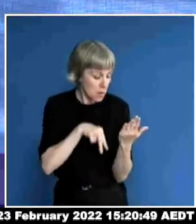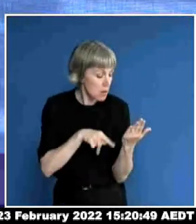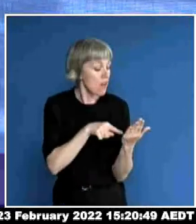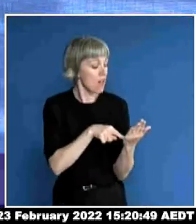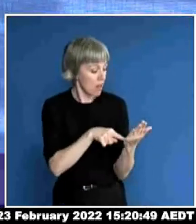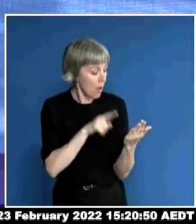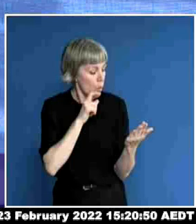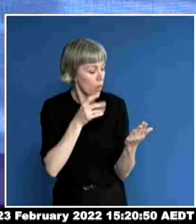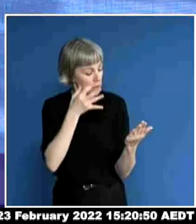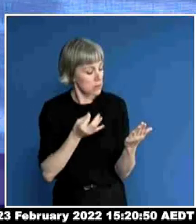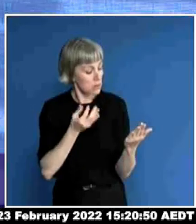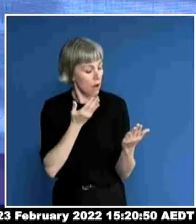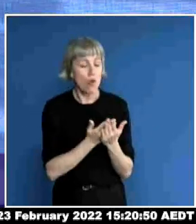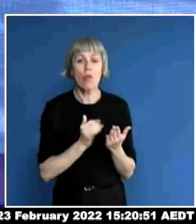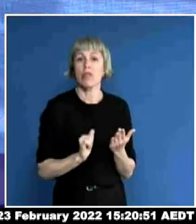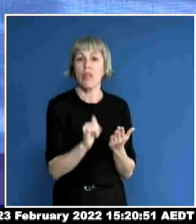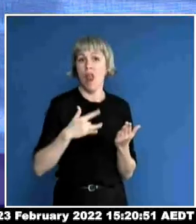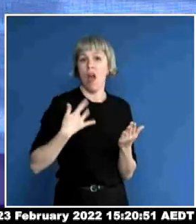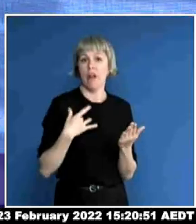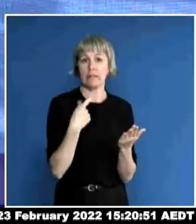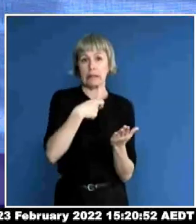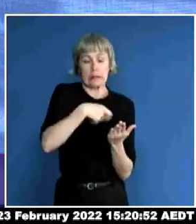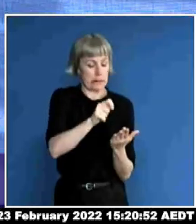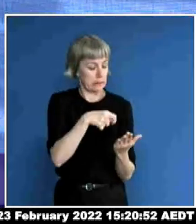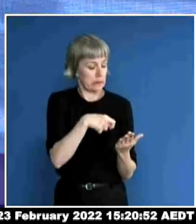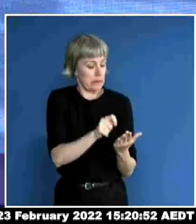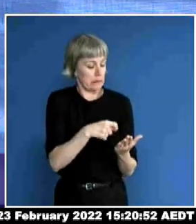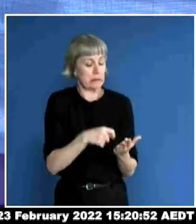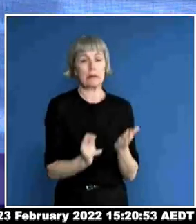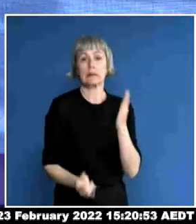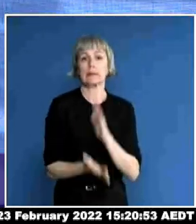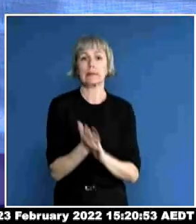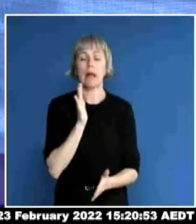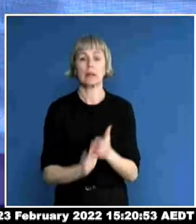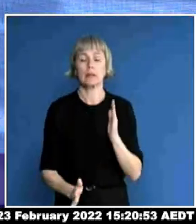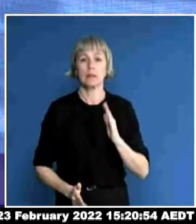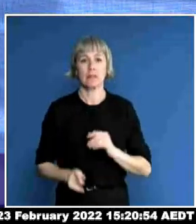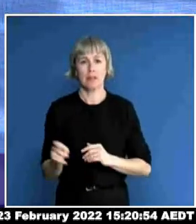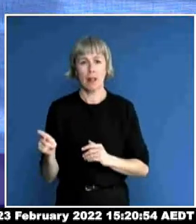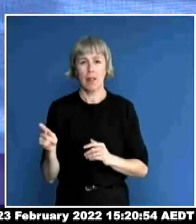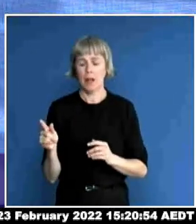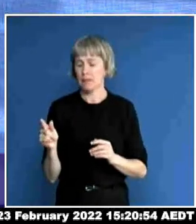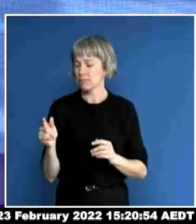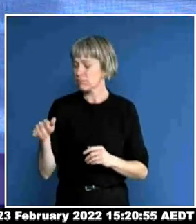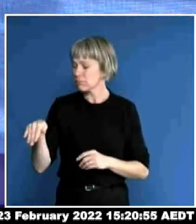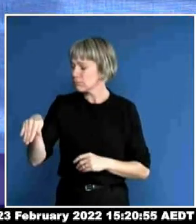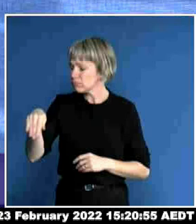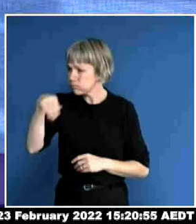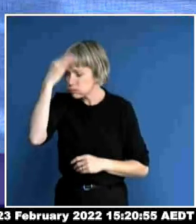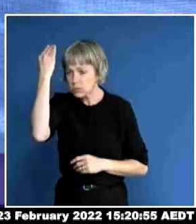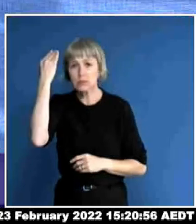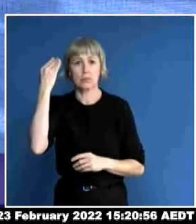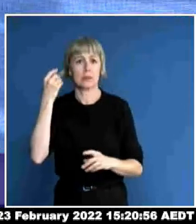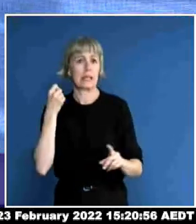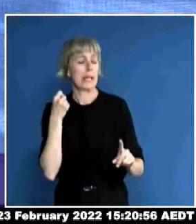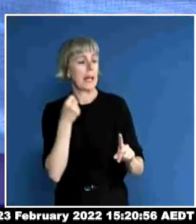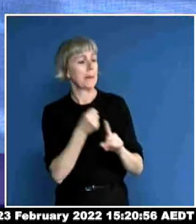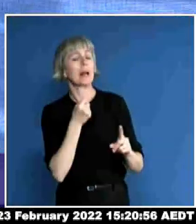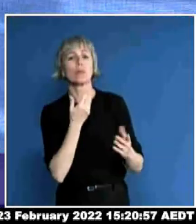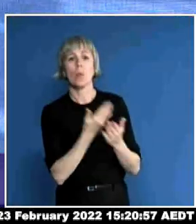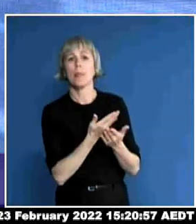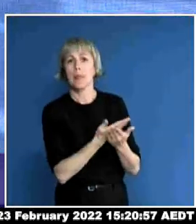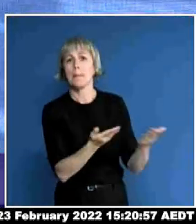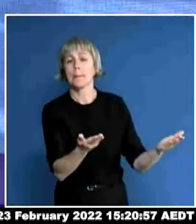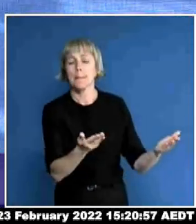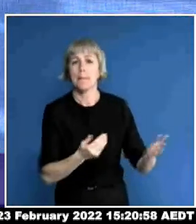ticking boxes, they don't understand the impact that has on the participant, on the